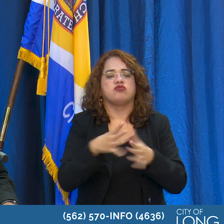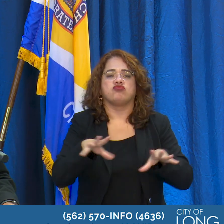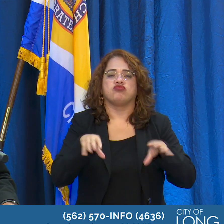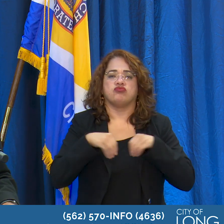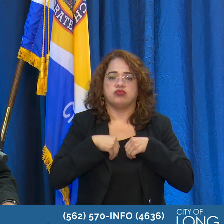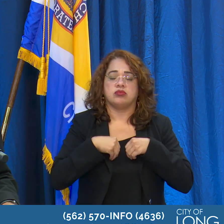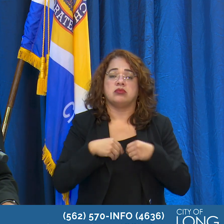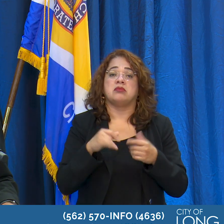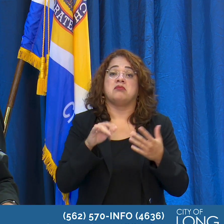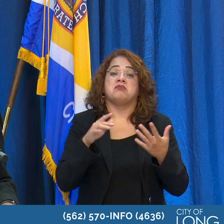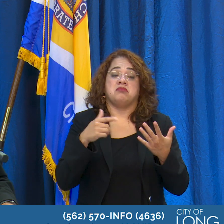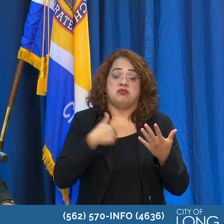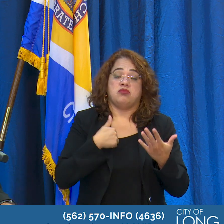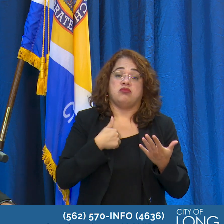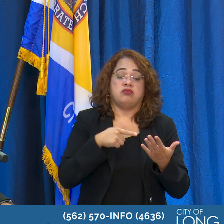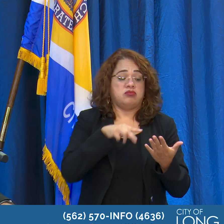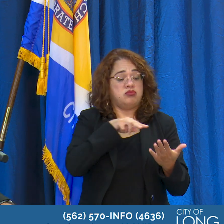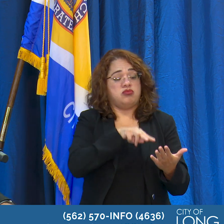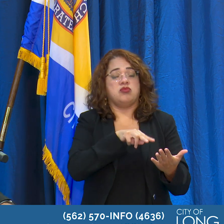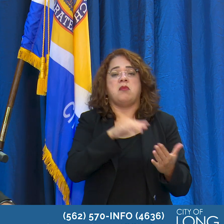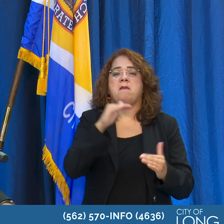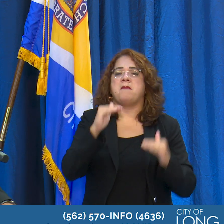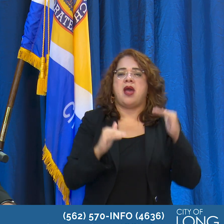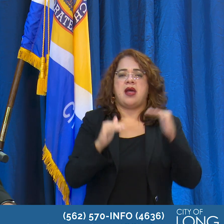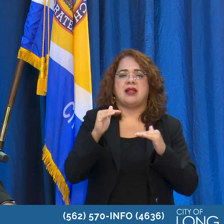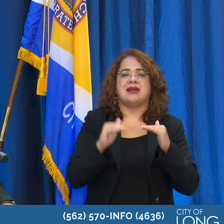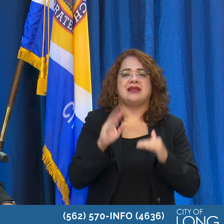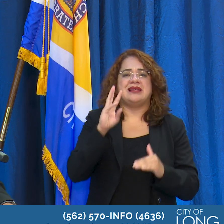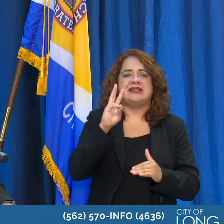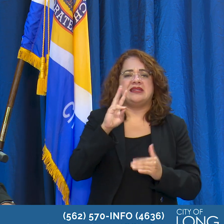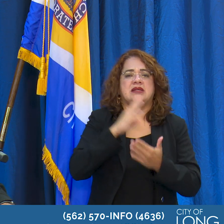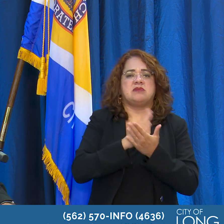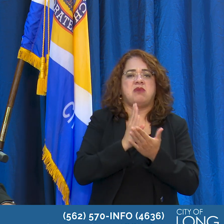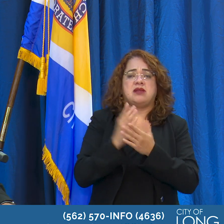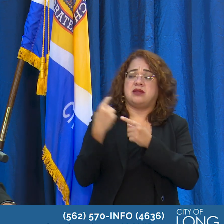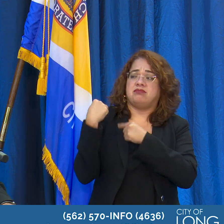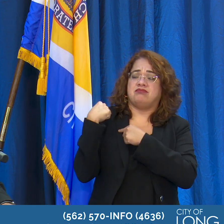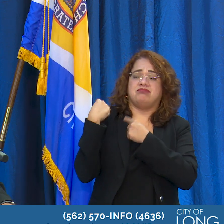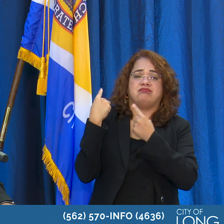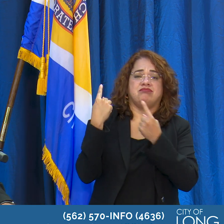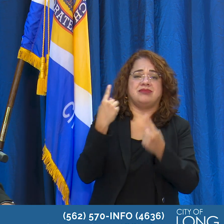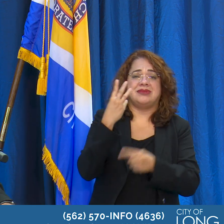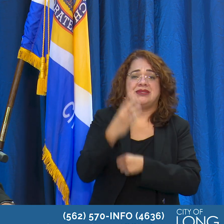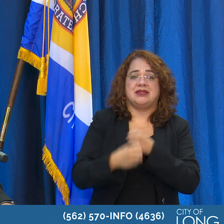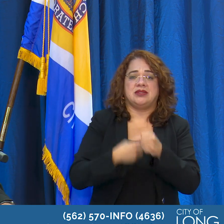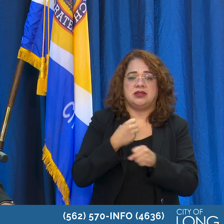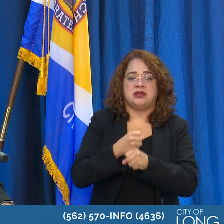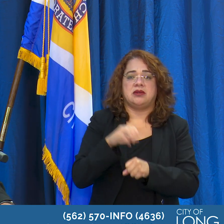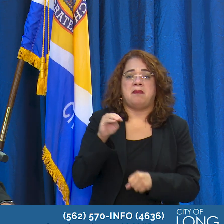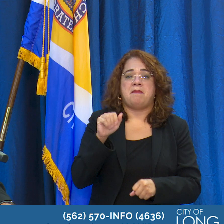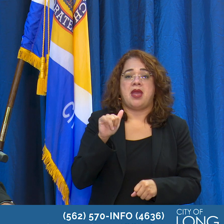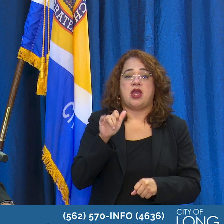balanced like all six budgets that we've presented since I've been mayor. But this year is also different